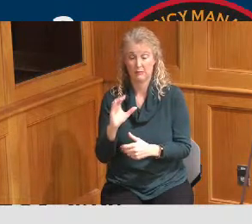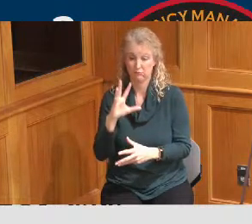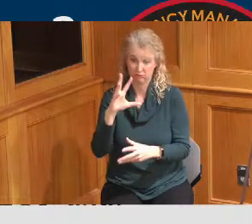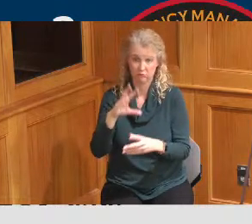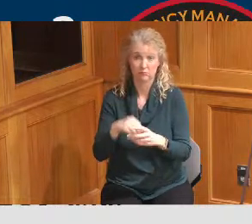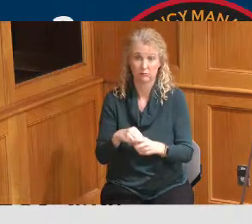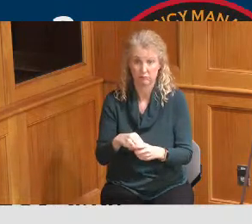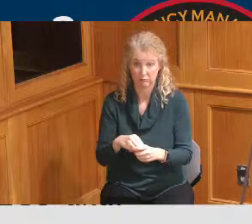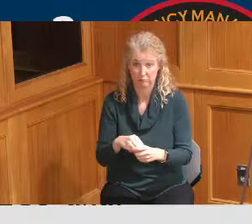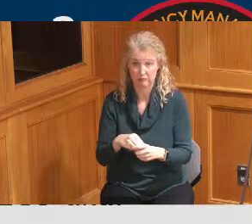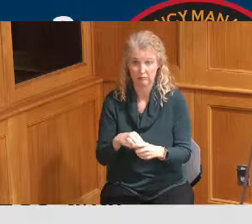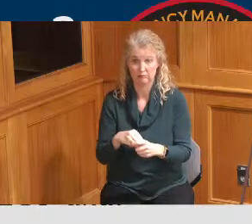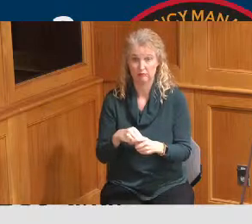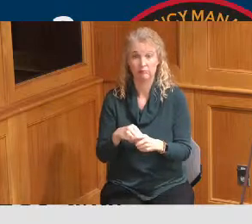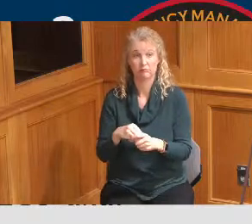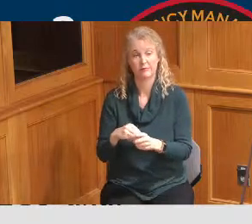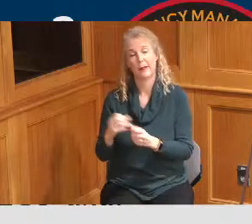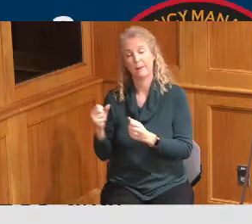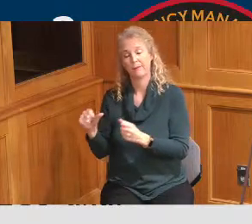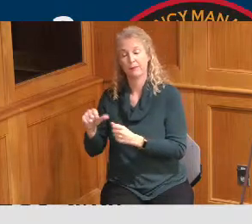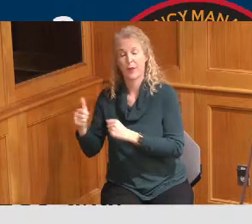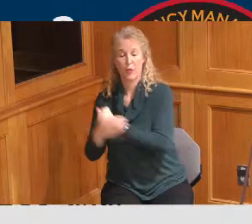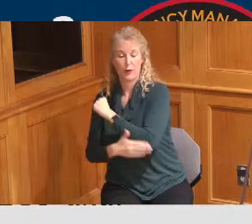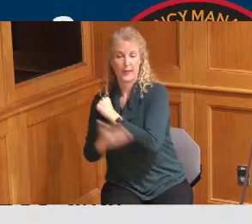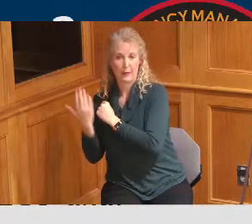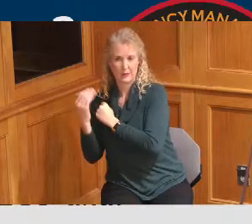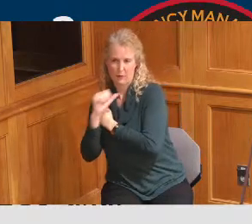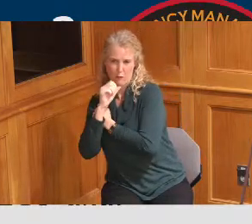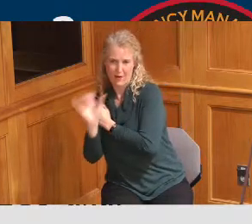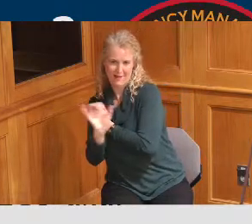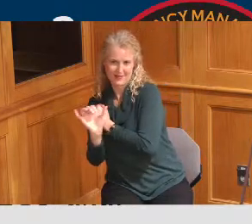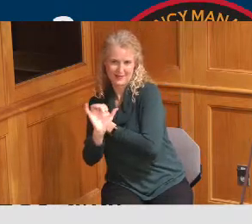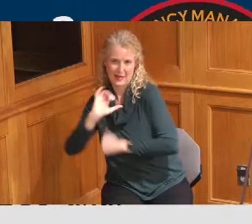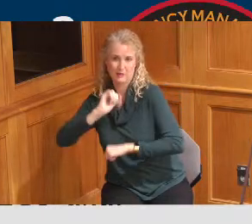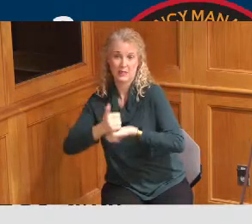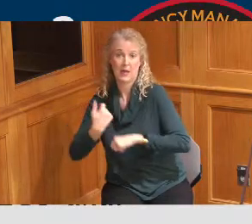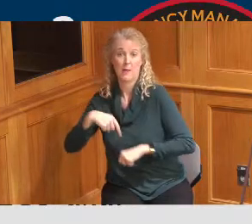of counties in in the US or where I've worked and so we have a damage assessment plan to assist the